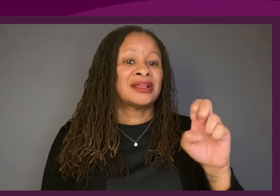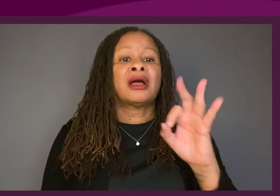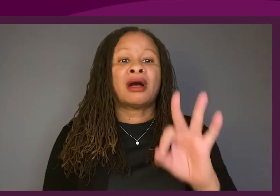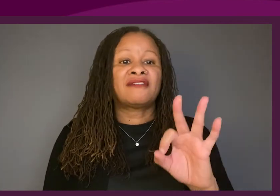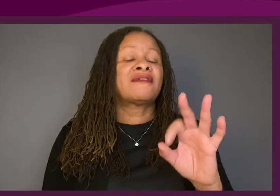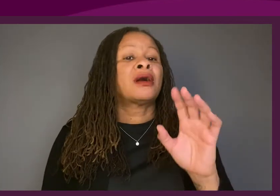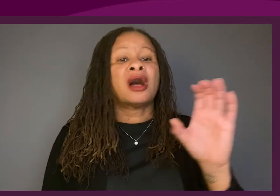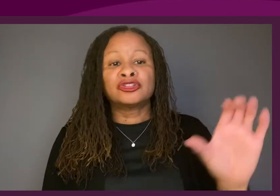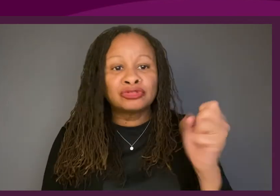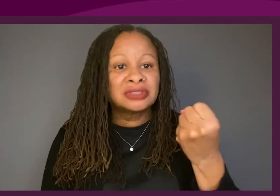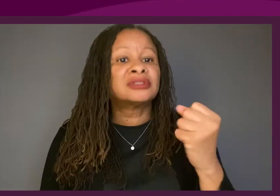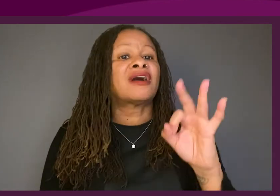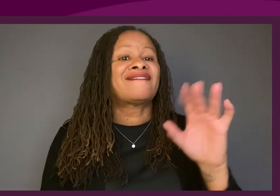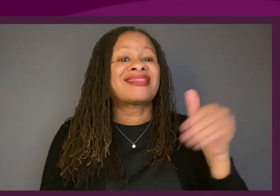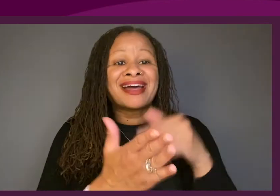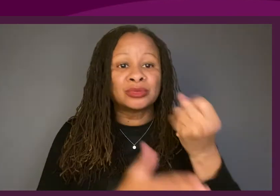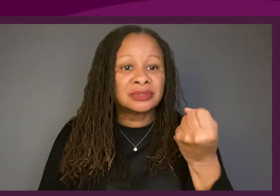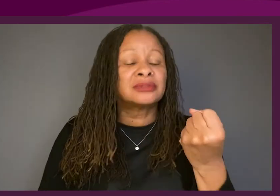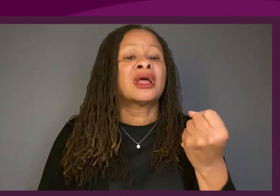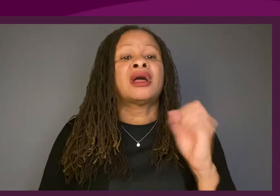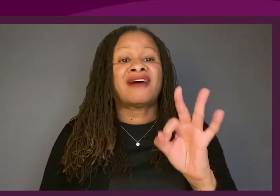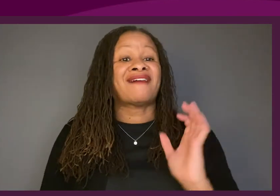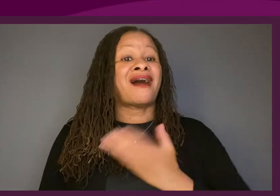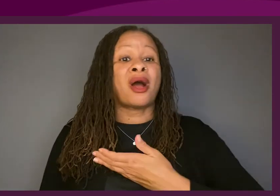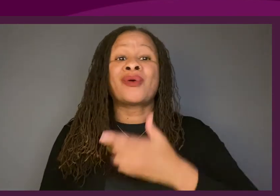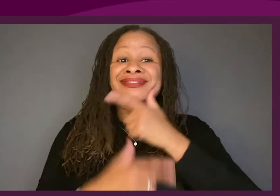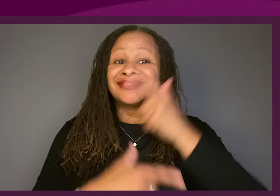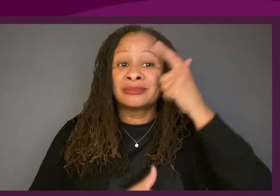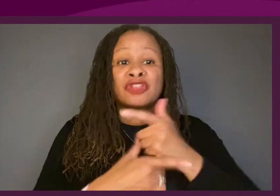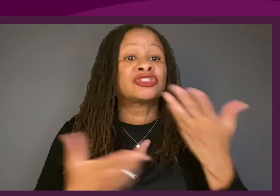This is true globally.